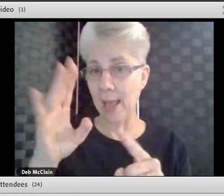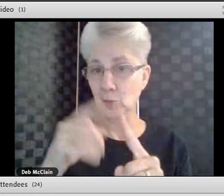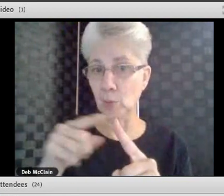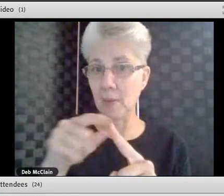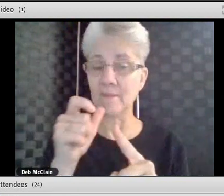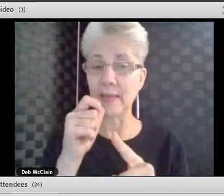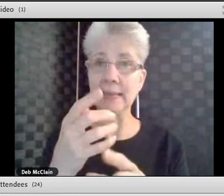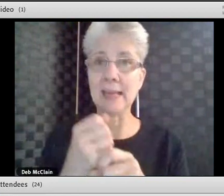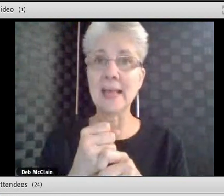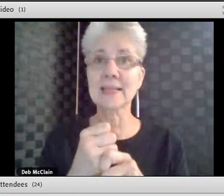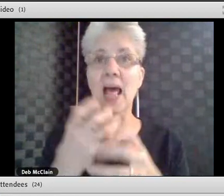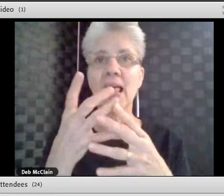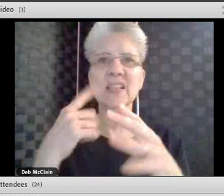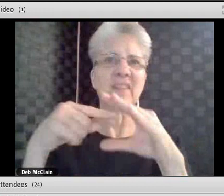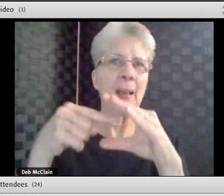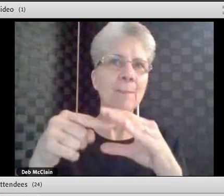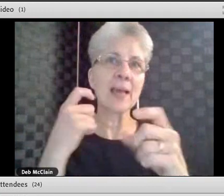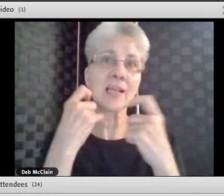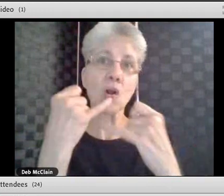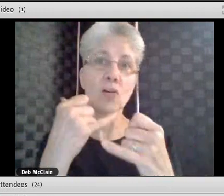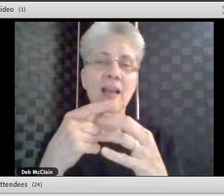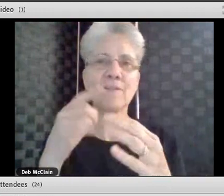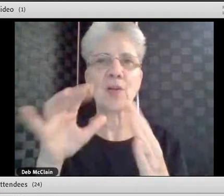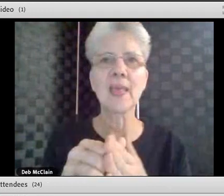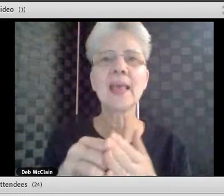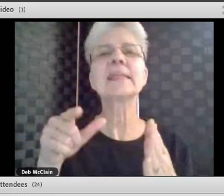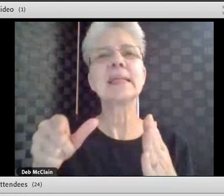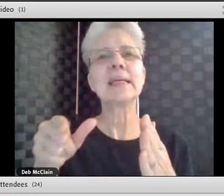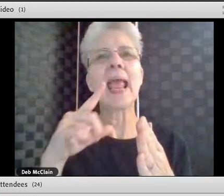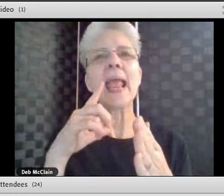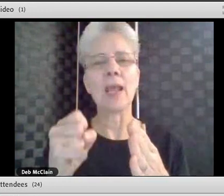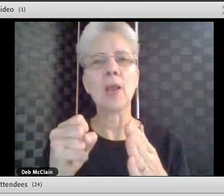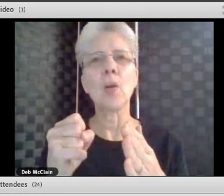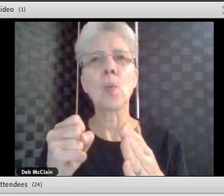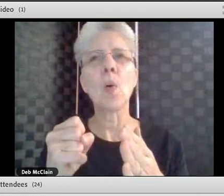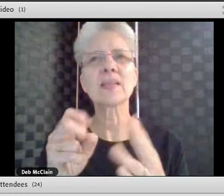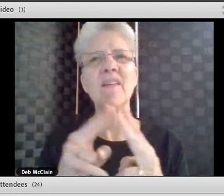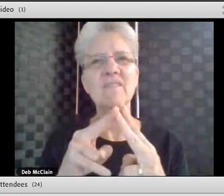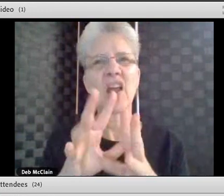I'm sending a shout-out to him if he gets tons of e-mails and calls after this.